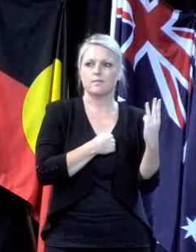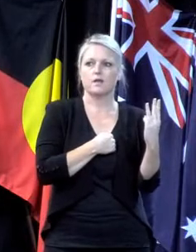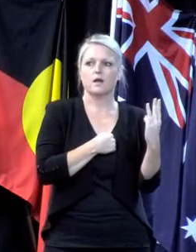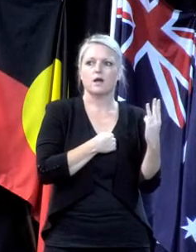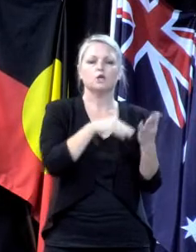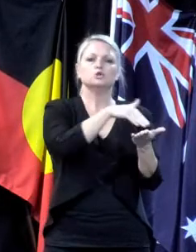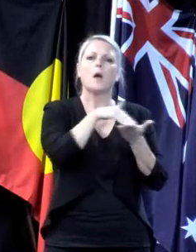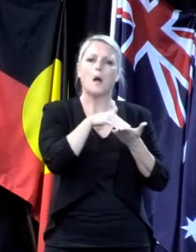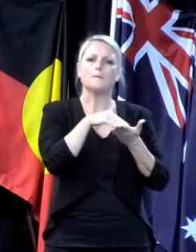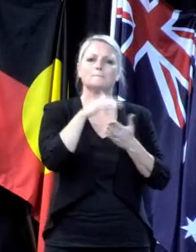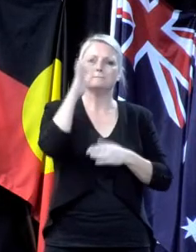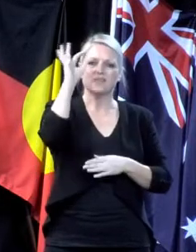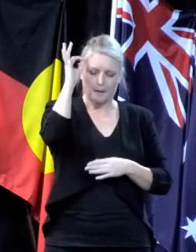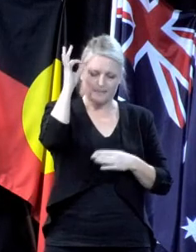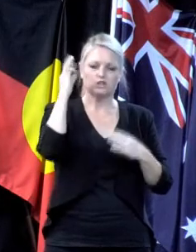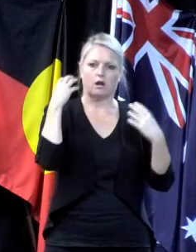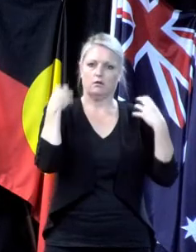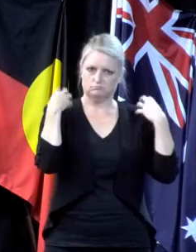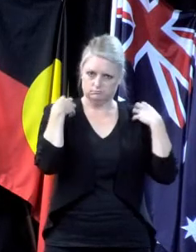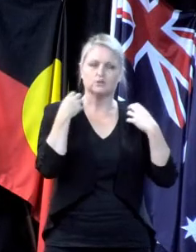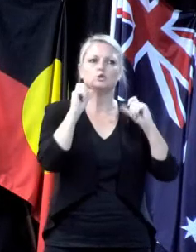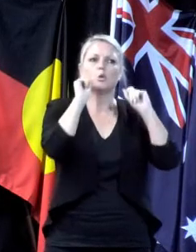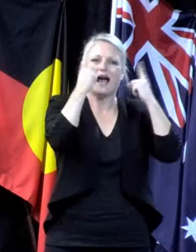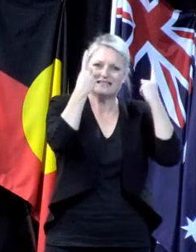in starting to understand the types of supports that might be currently